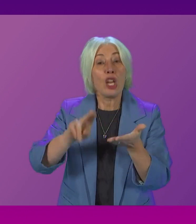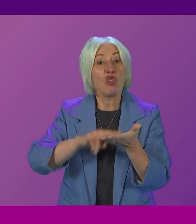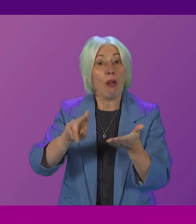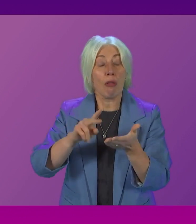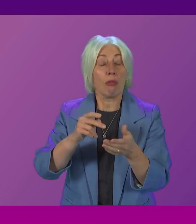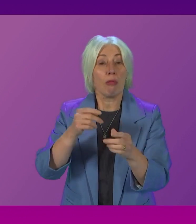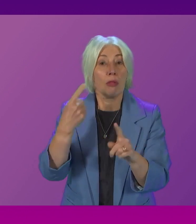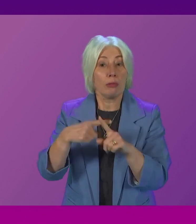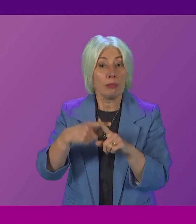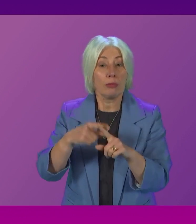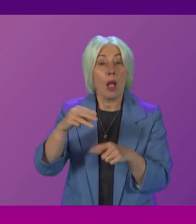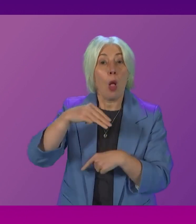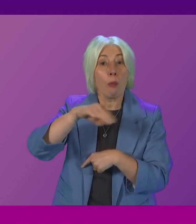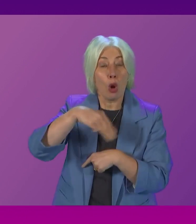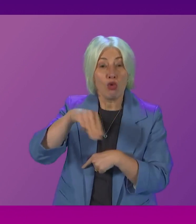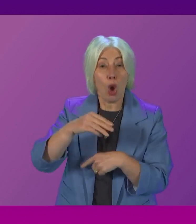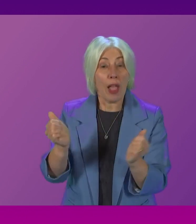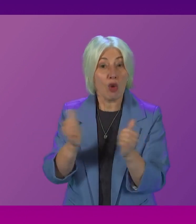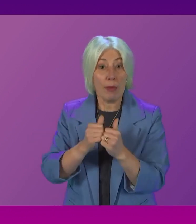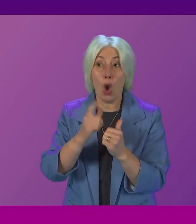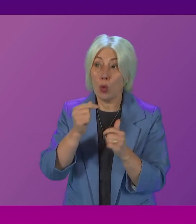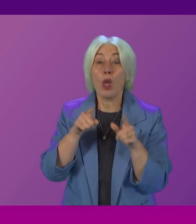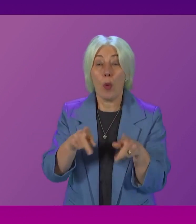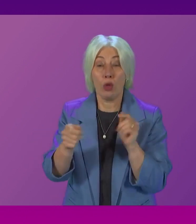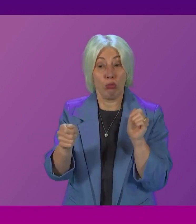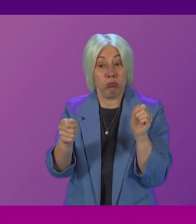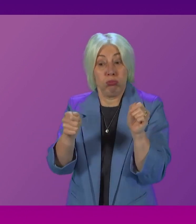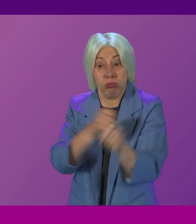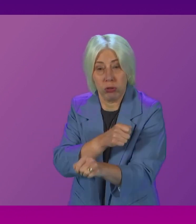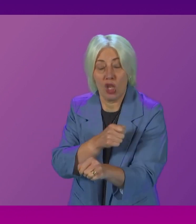could be a turning point in our fight to protect and restore our natural environment,